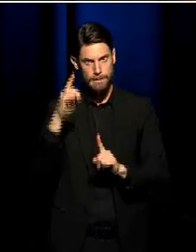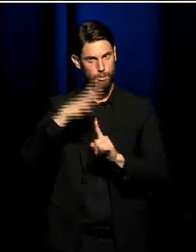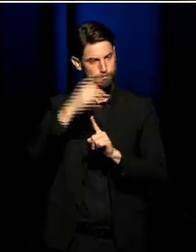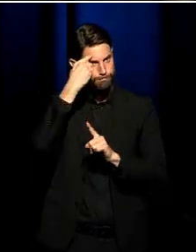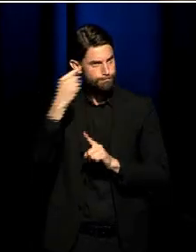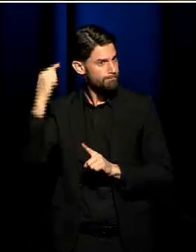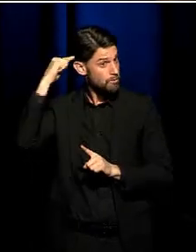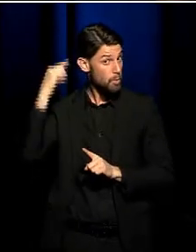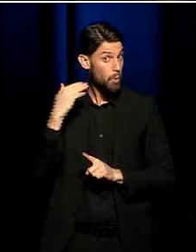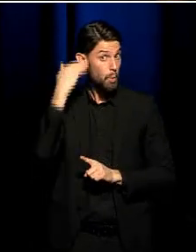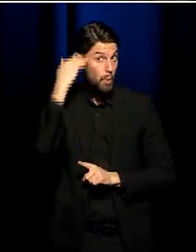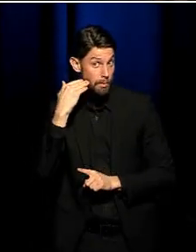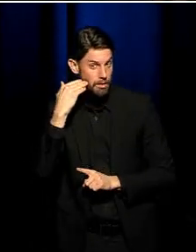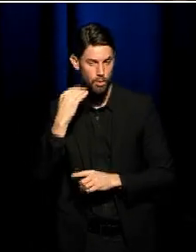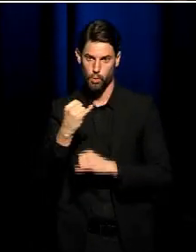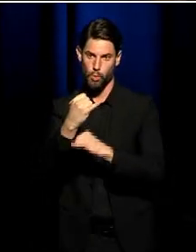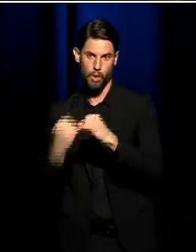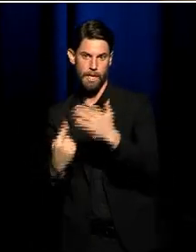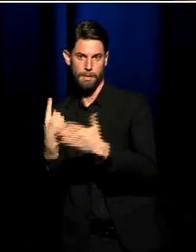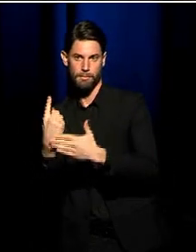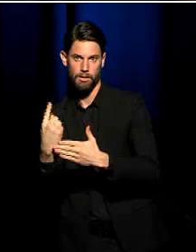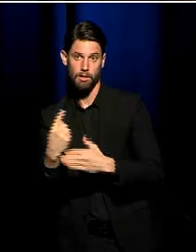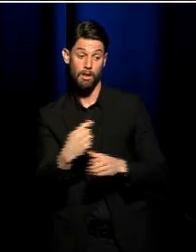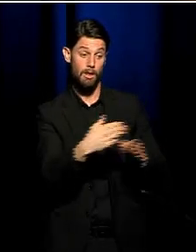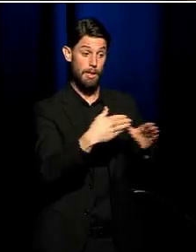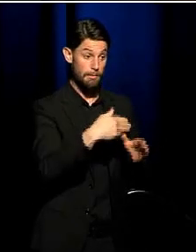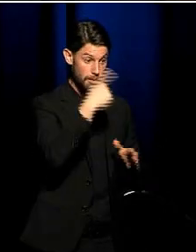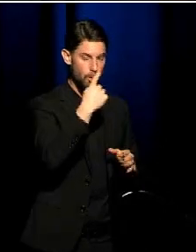The Commission should also consider whether and how a person with